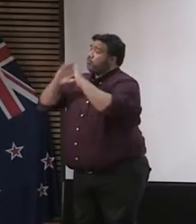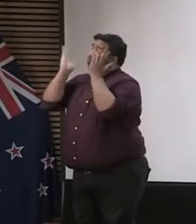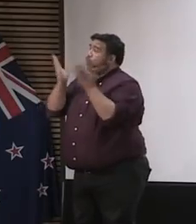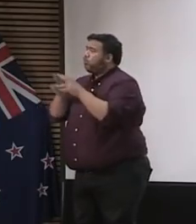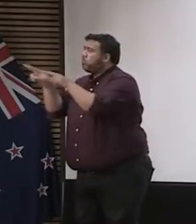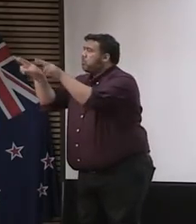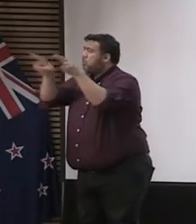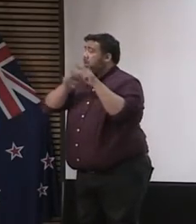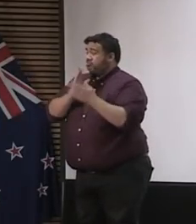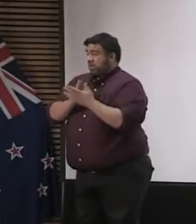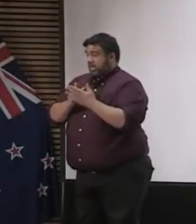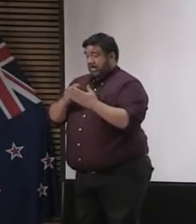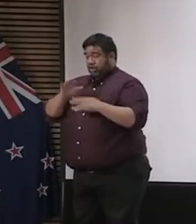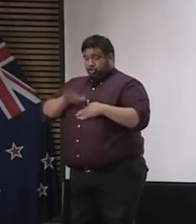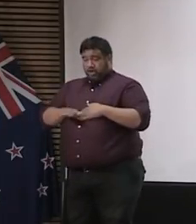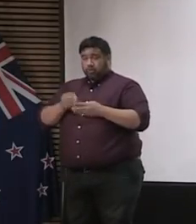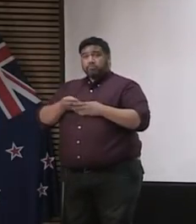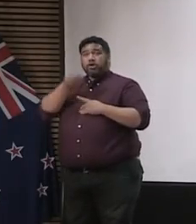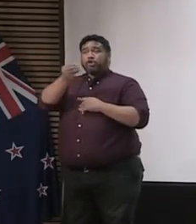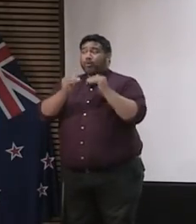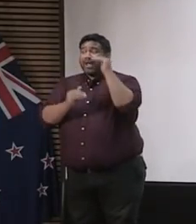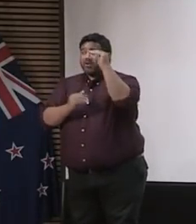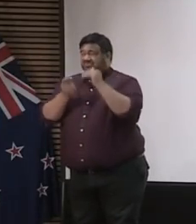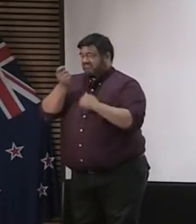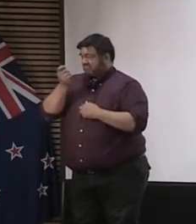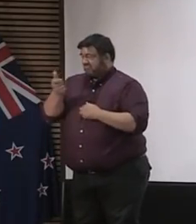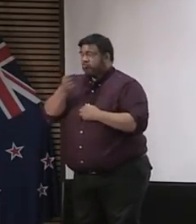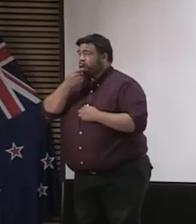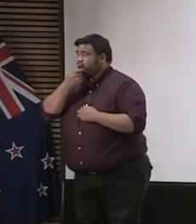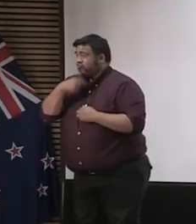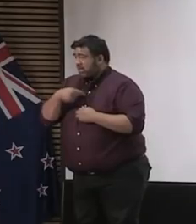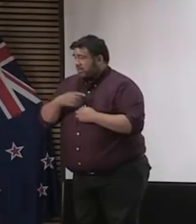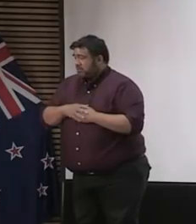Of course I guessthat the first thing, principle here is that thework we have put in as acountry